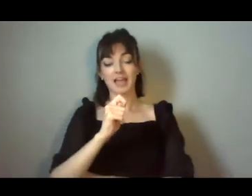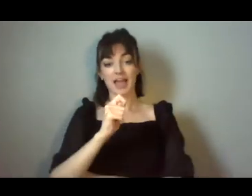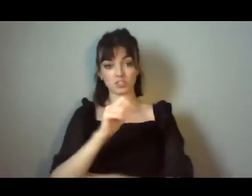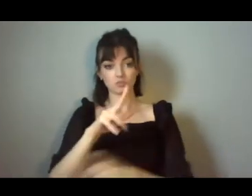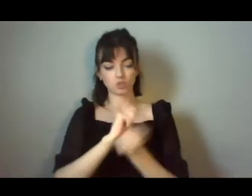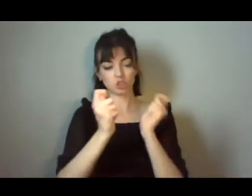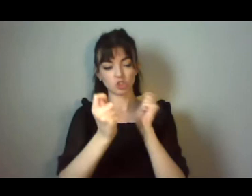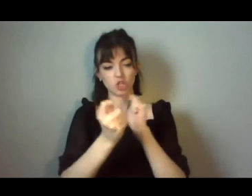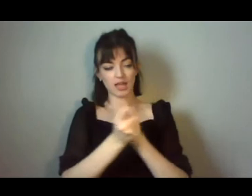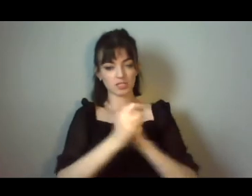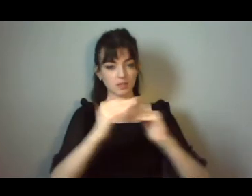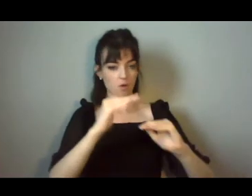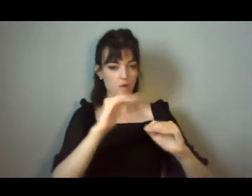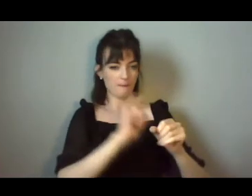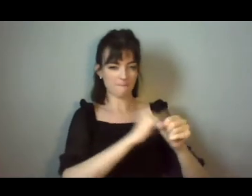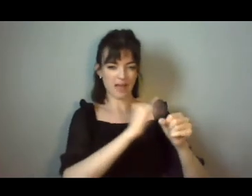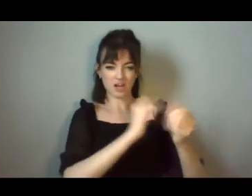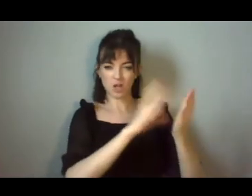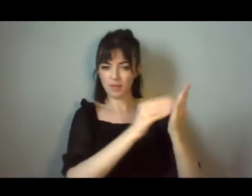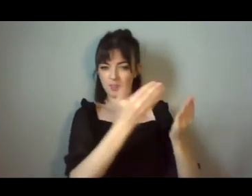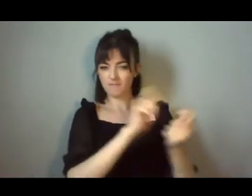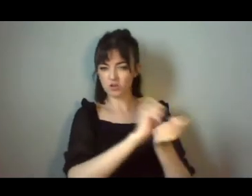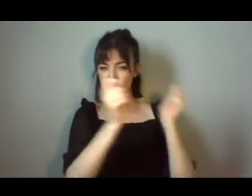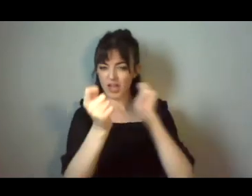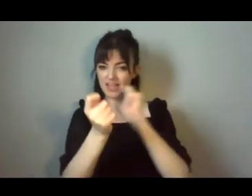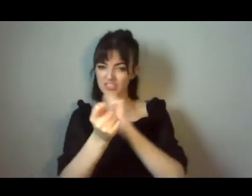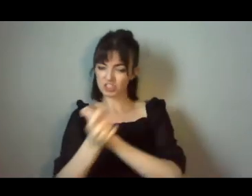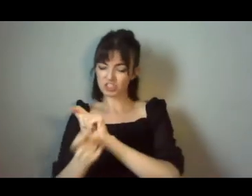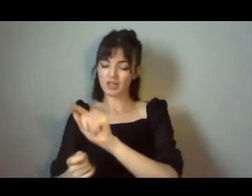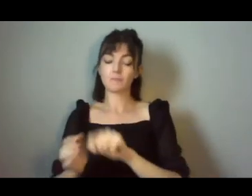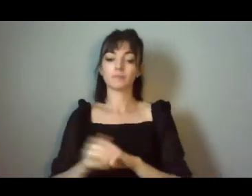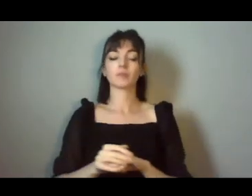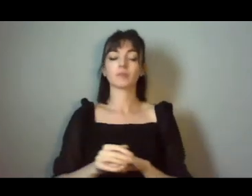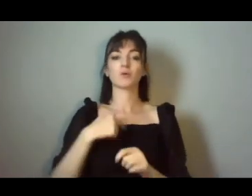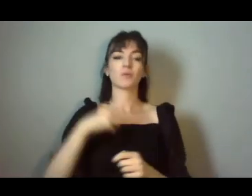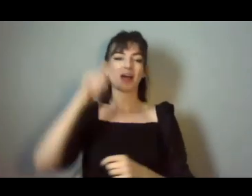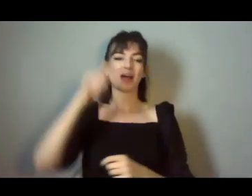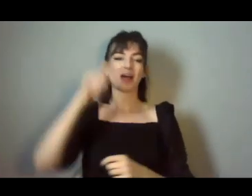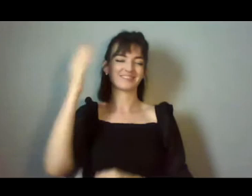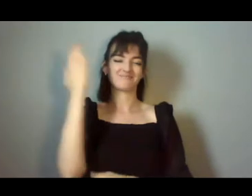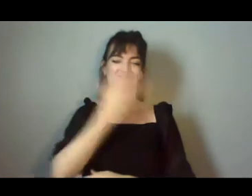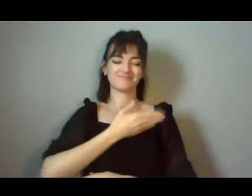model. In a way, I think it's a real pity that the word capacity and Áine alluded to it earlier on,